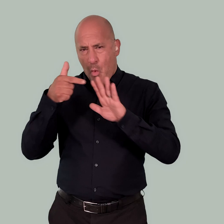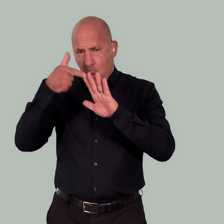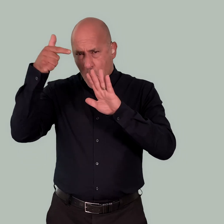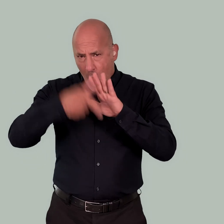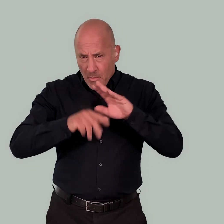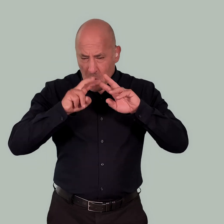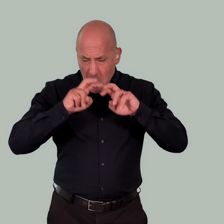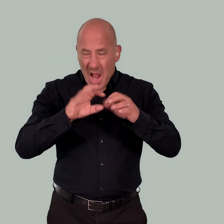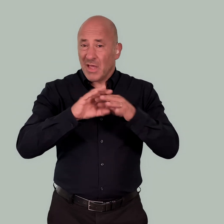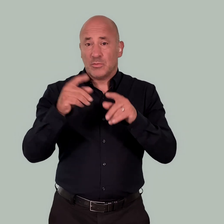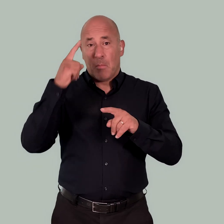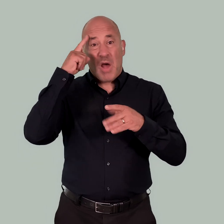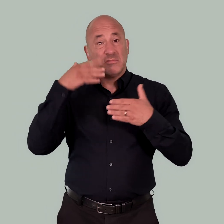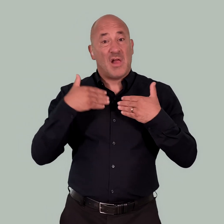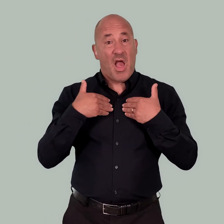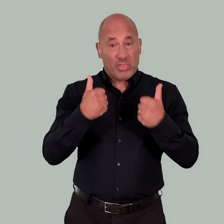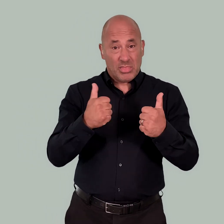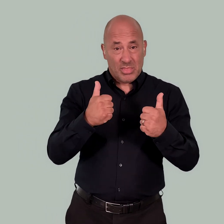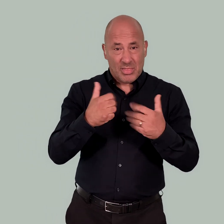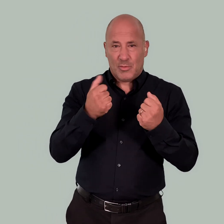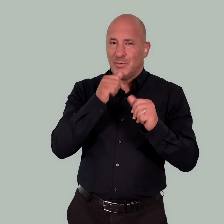takes a more in-depth look at mental health conditions,